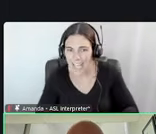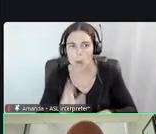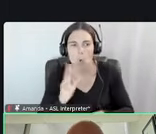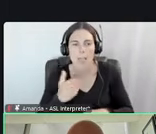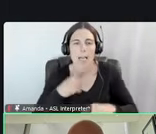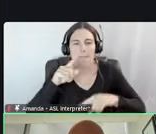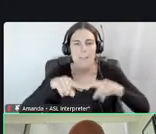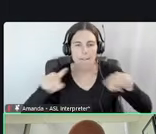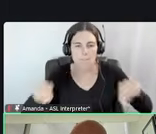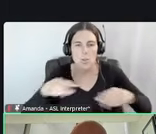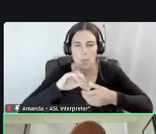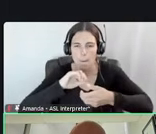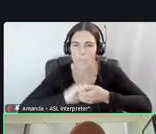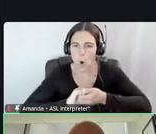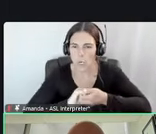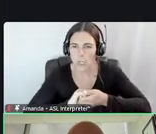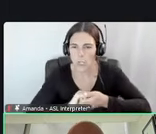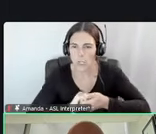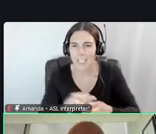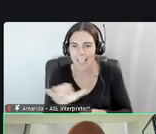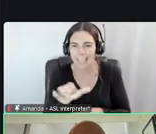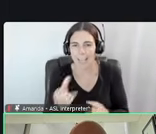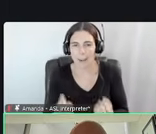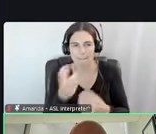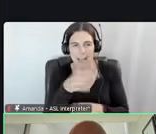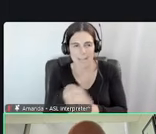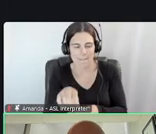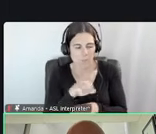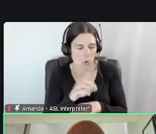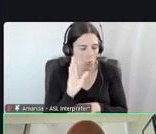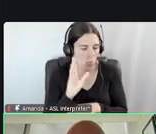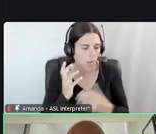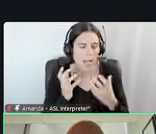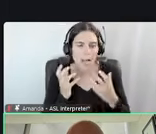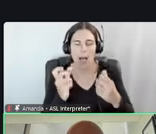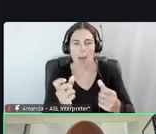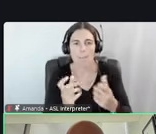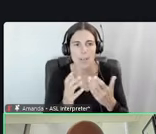partners like many of you. These you will help us drive community-ledd solutions to improve